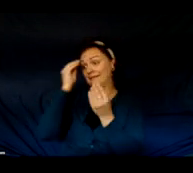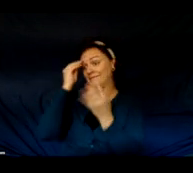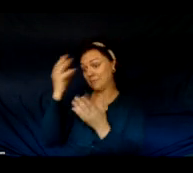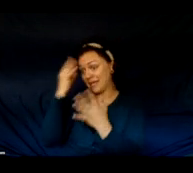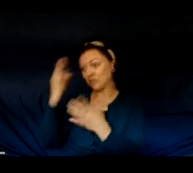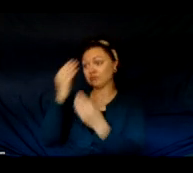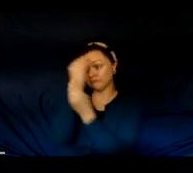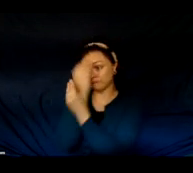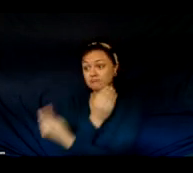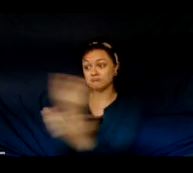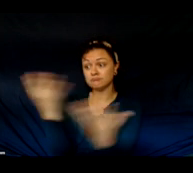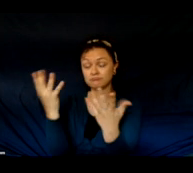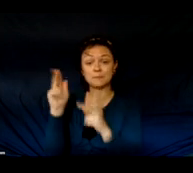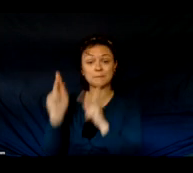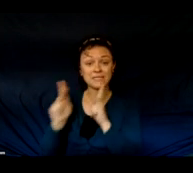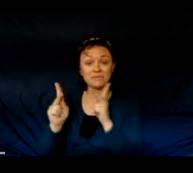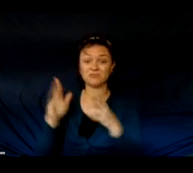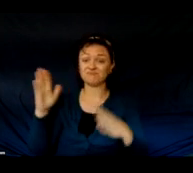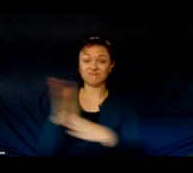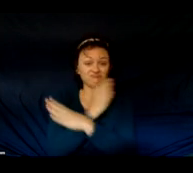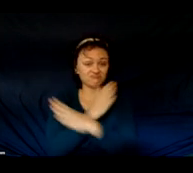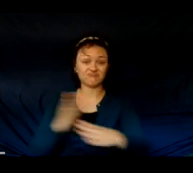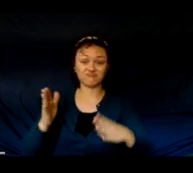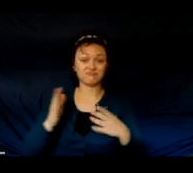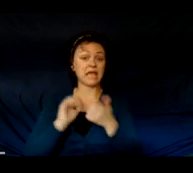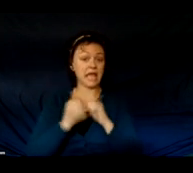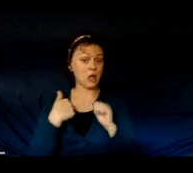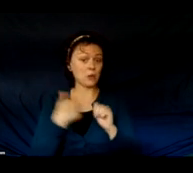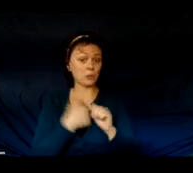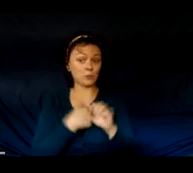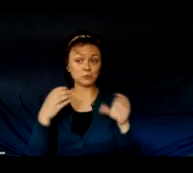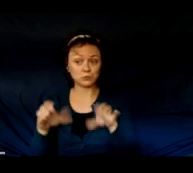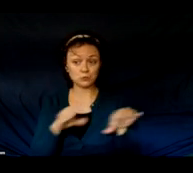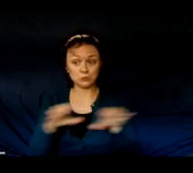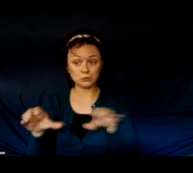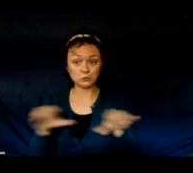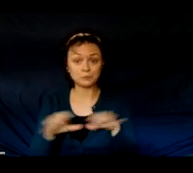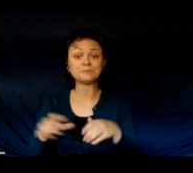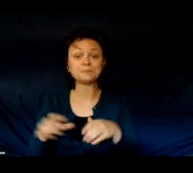our advisory committee made up of individuals with lived experience